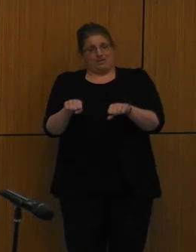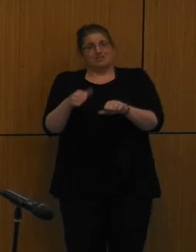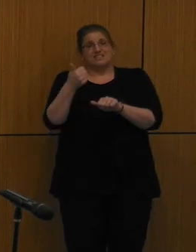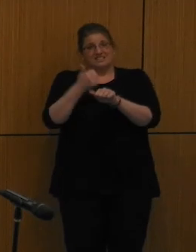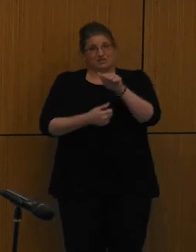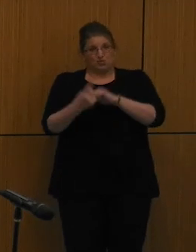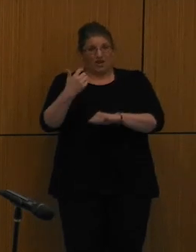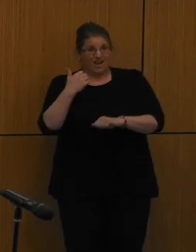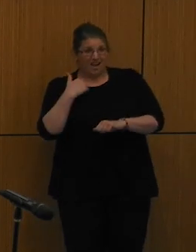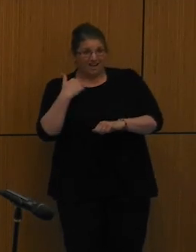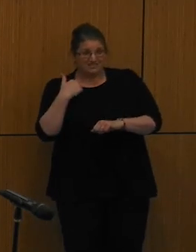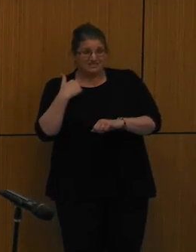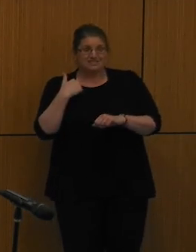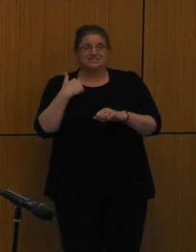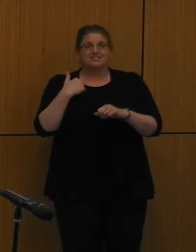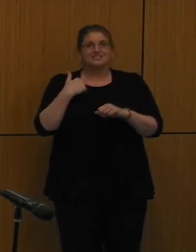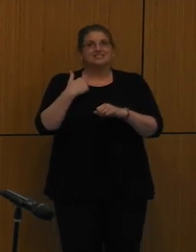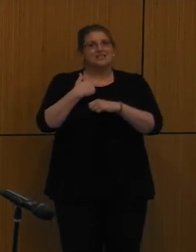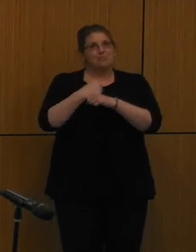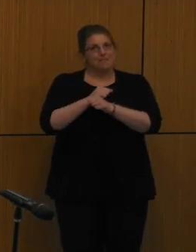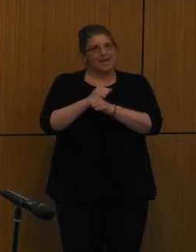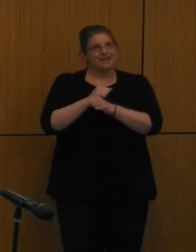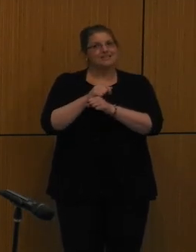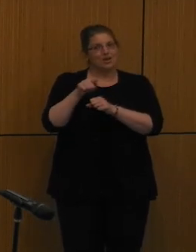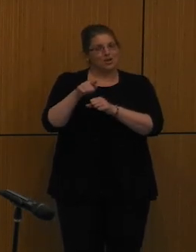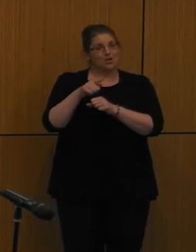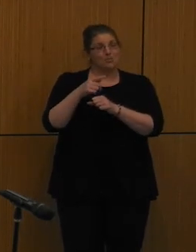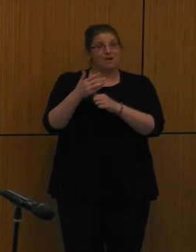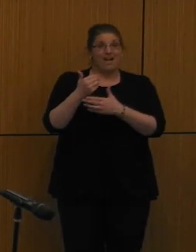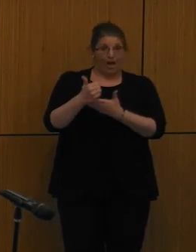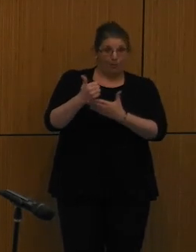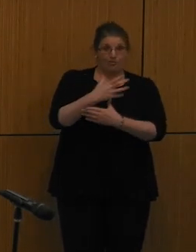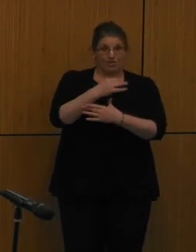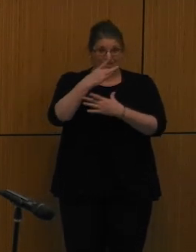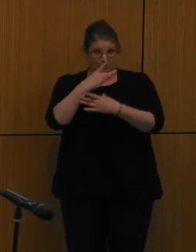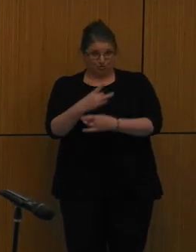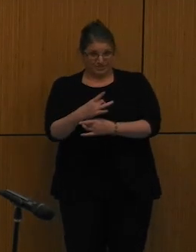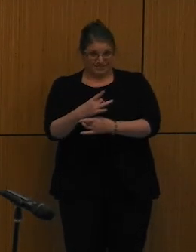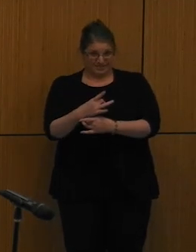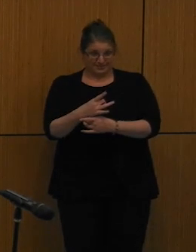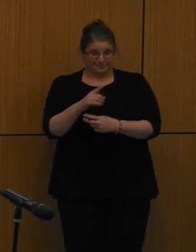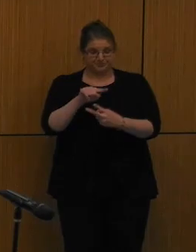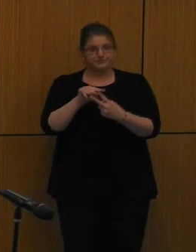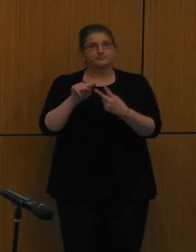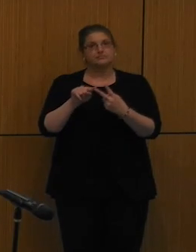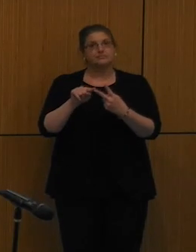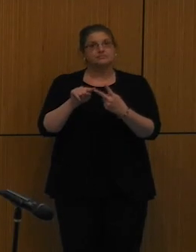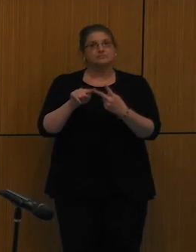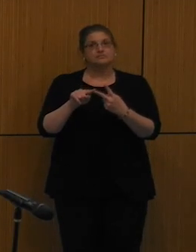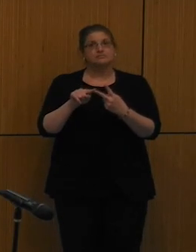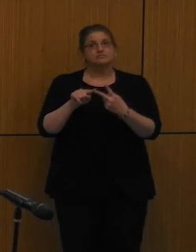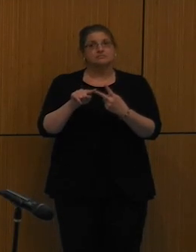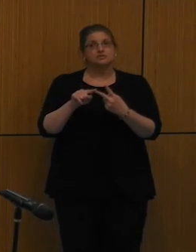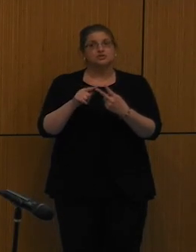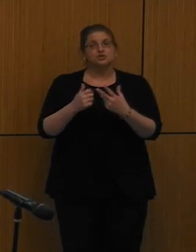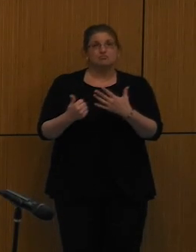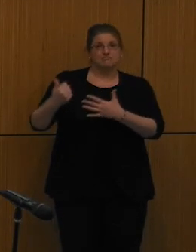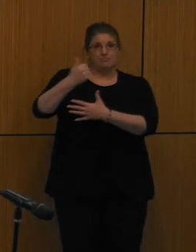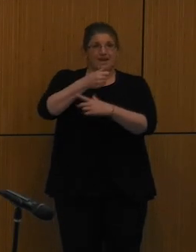make them, very interesting and also very useful to us. So two of the two main goals of things that we do in my lab